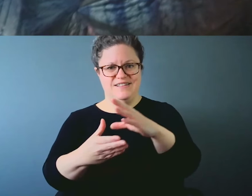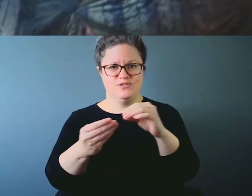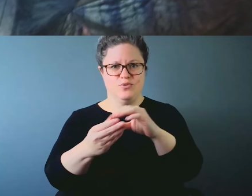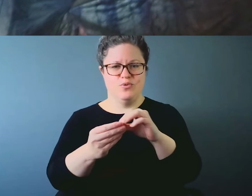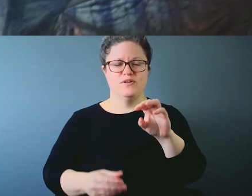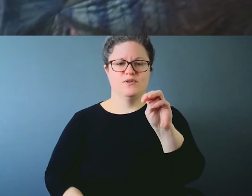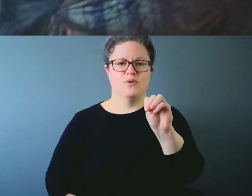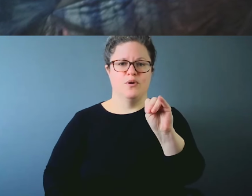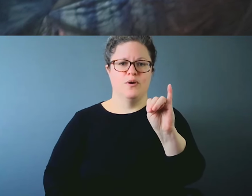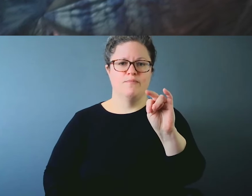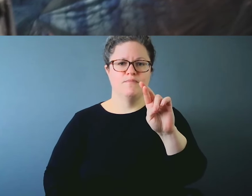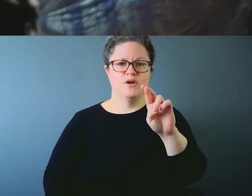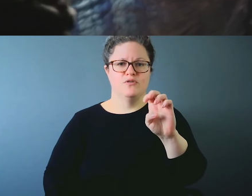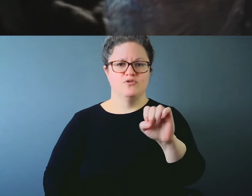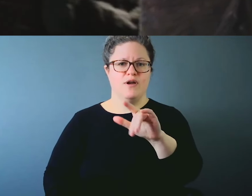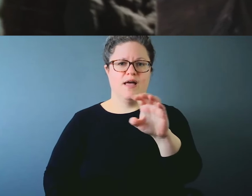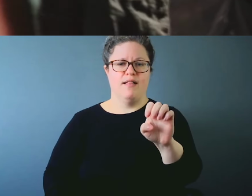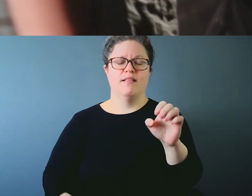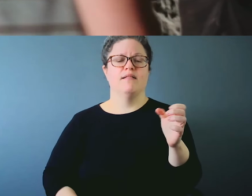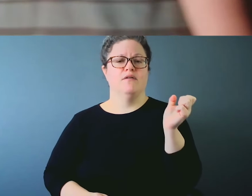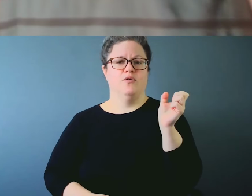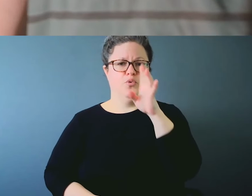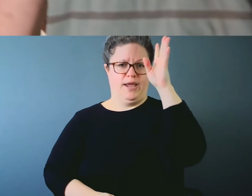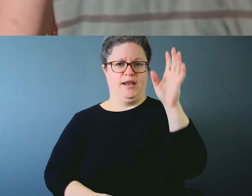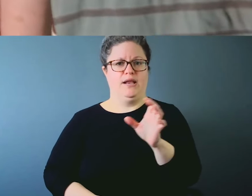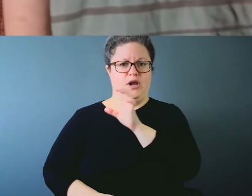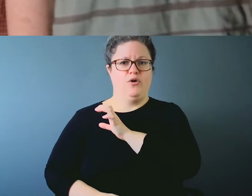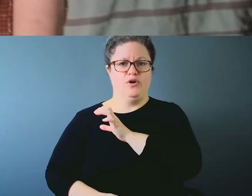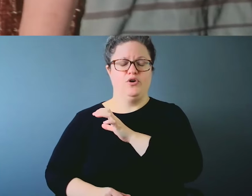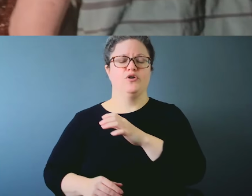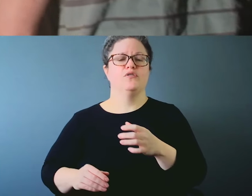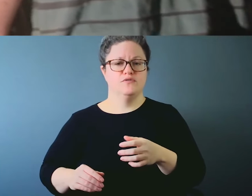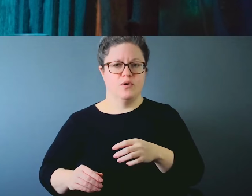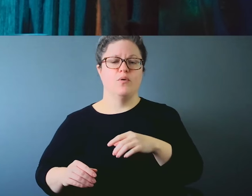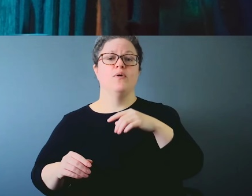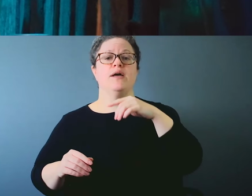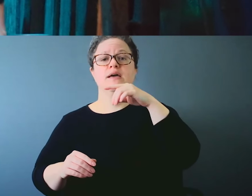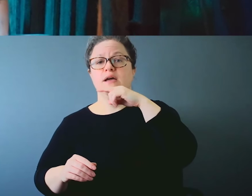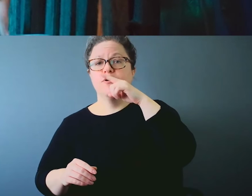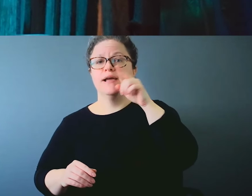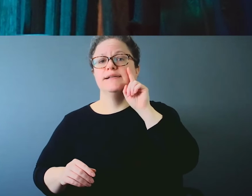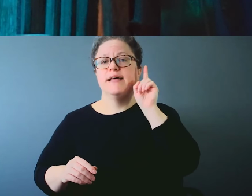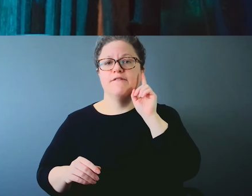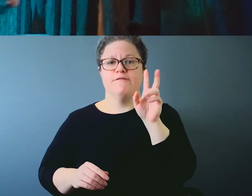created characters that accompanied the sighted character and accompanied the hearing character.